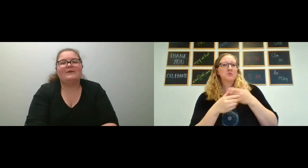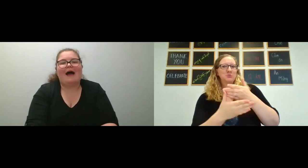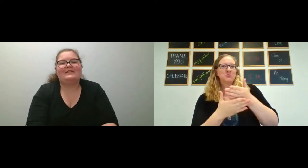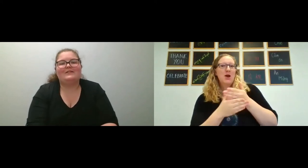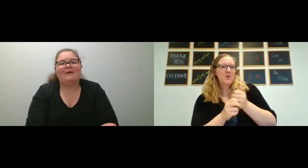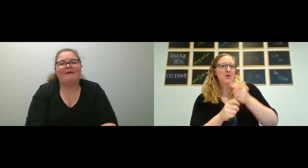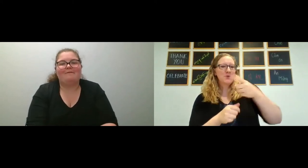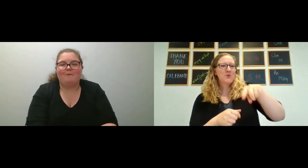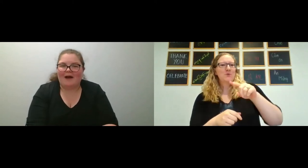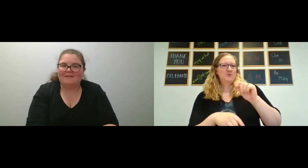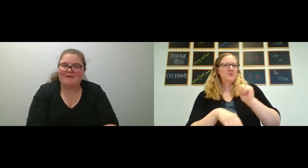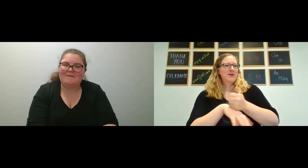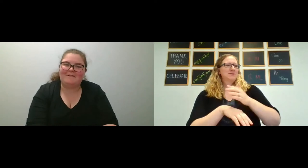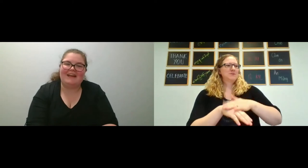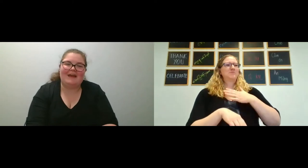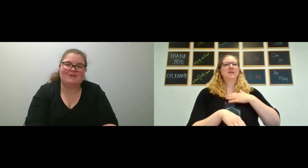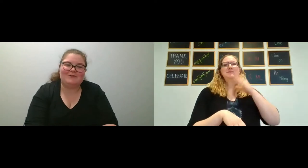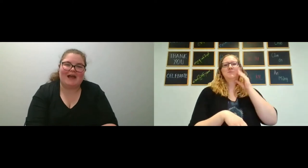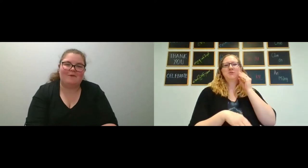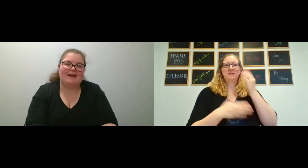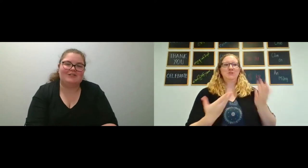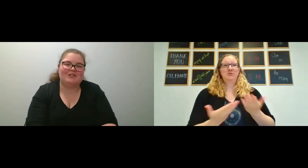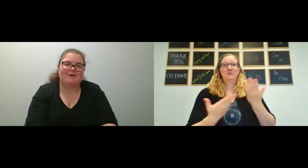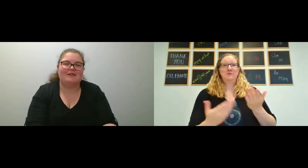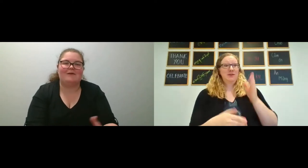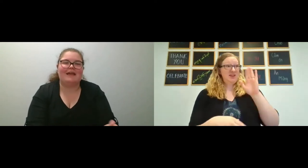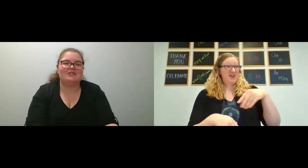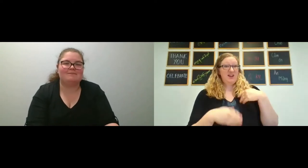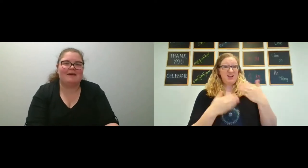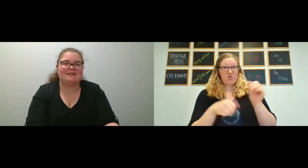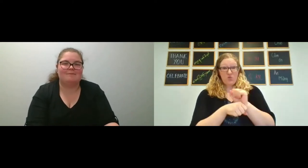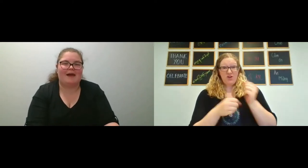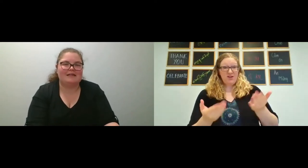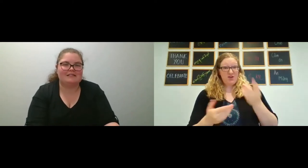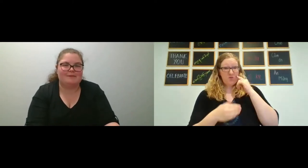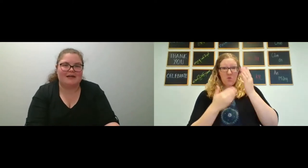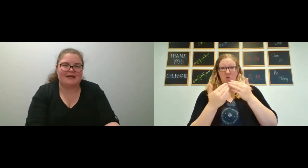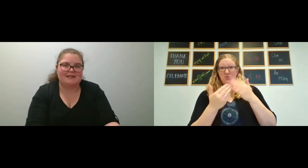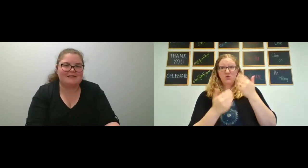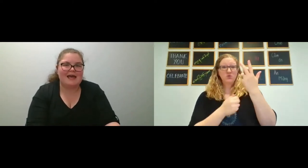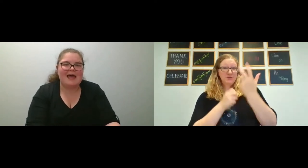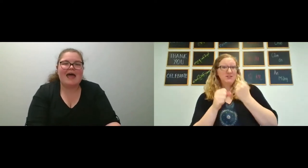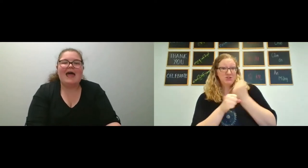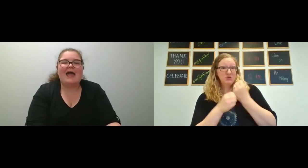So I do have one funny story I wanted to share with you, again, just based on my experience.